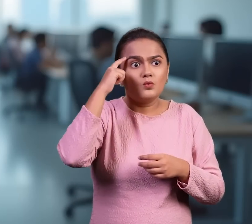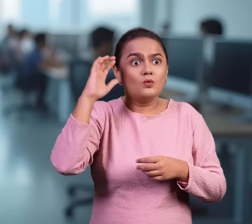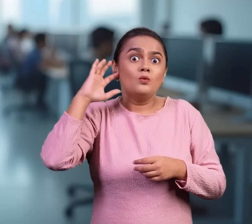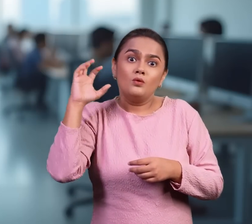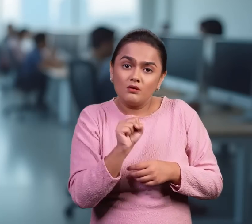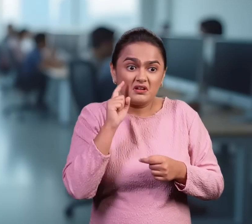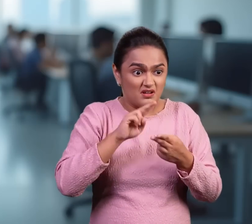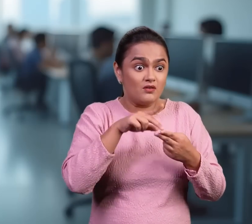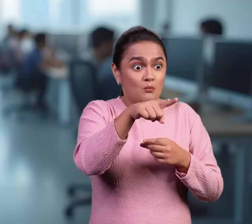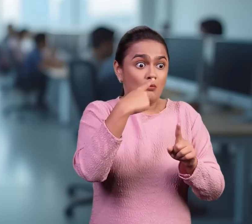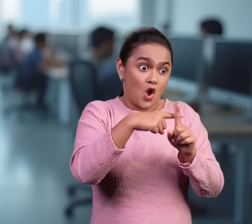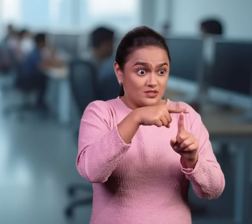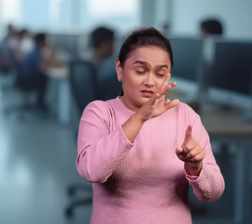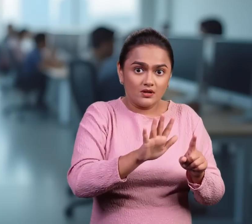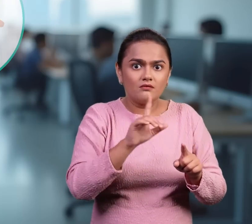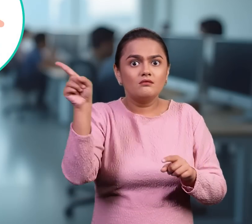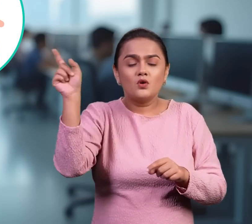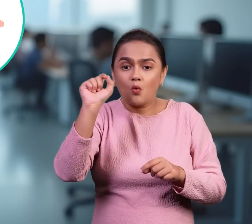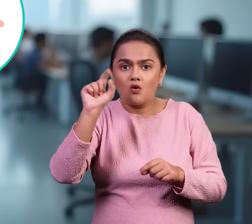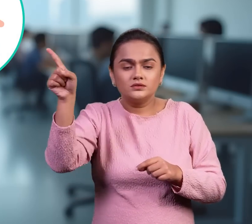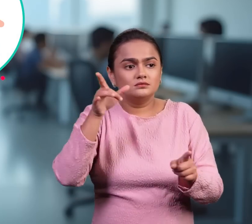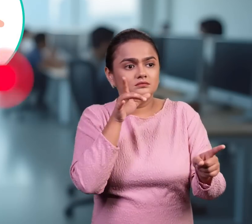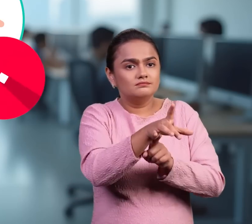you cannot be fired from your job due to this.